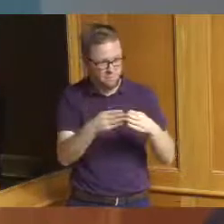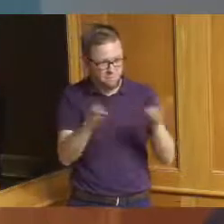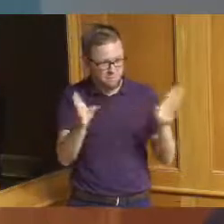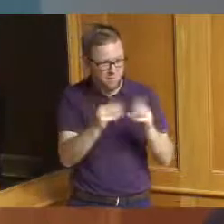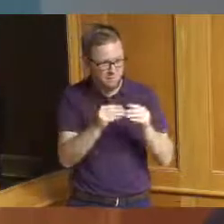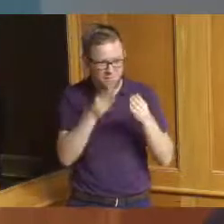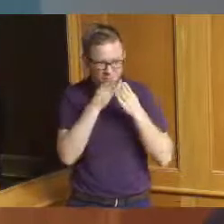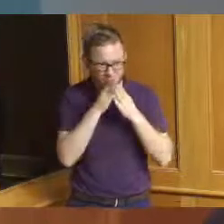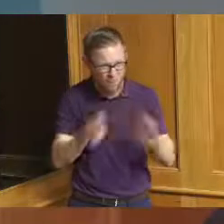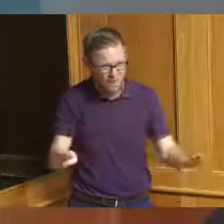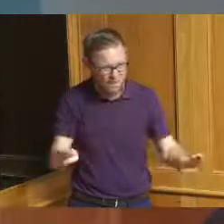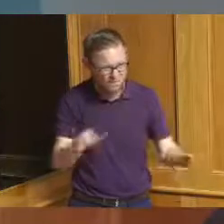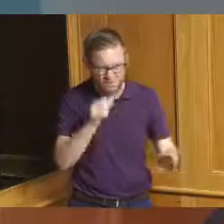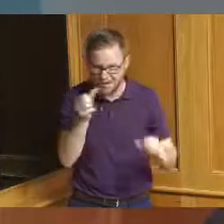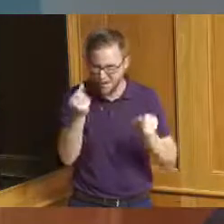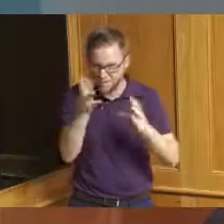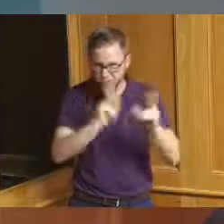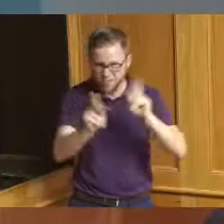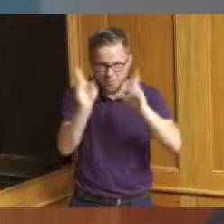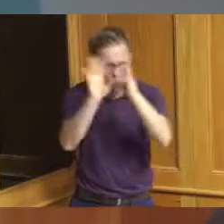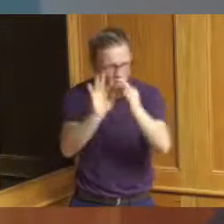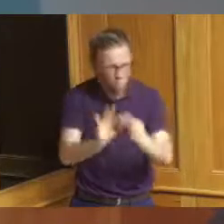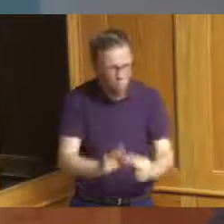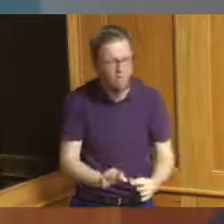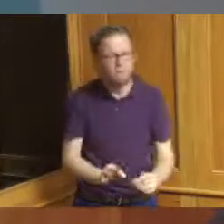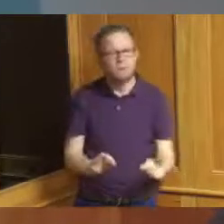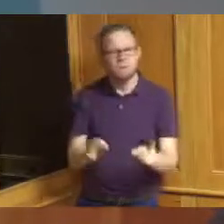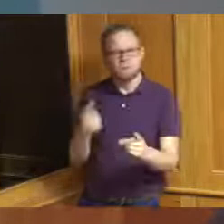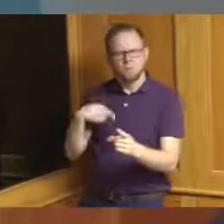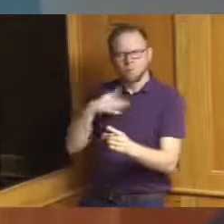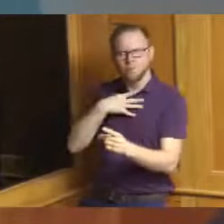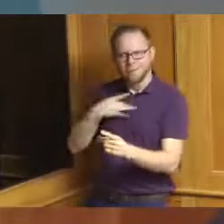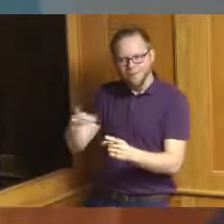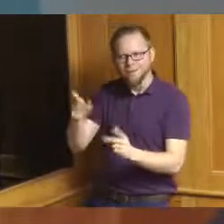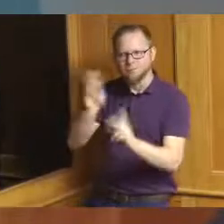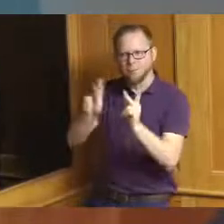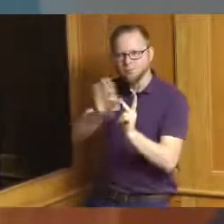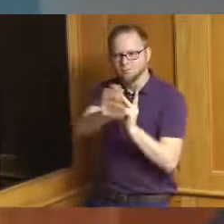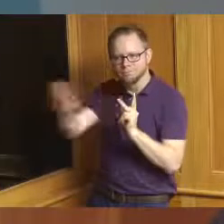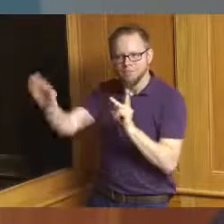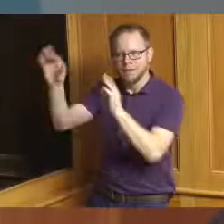and while i think we all like to hear from folks at public hearings i think the nature of having a